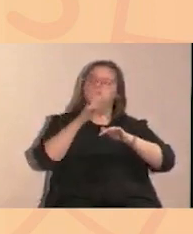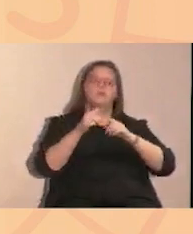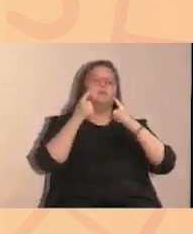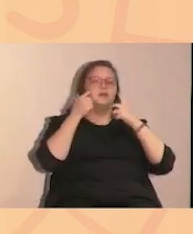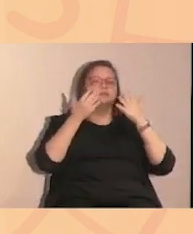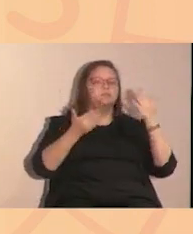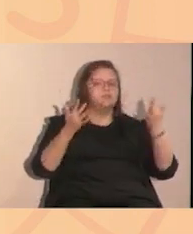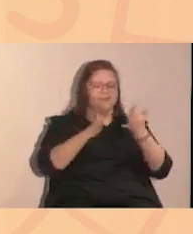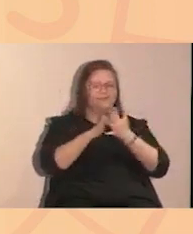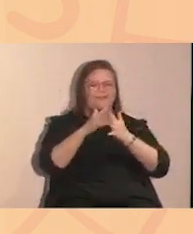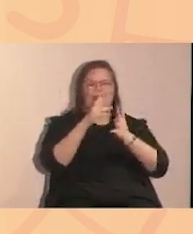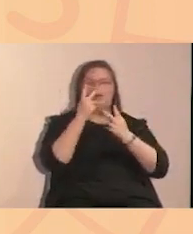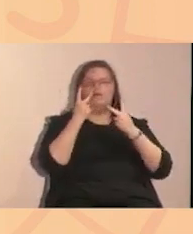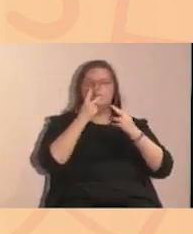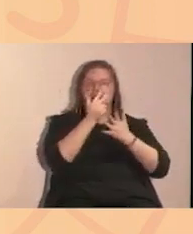arts can make change in the world. So, thank you very much.